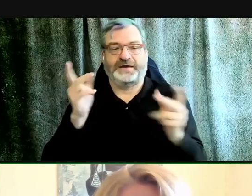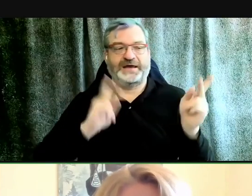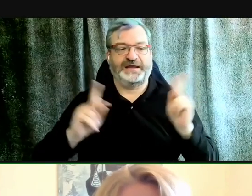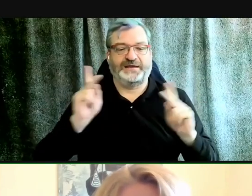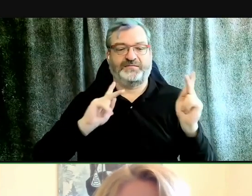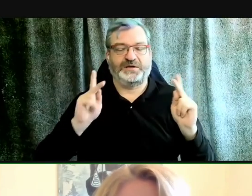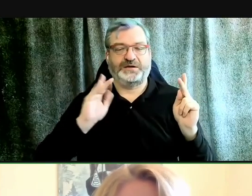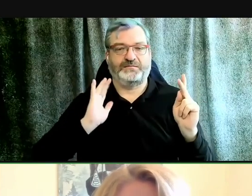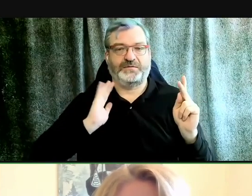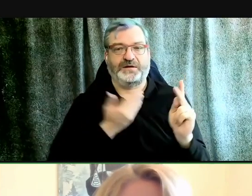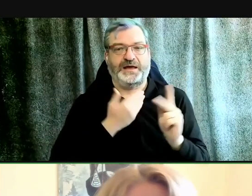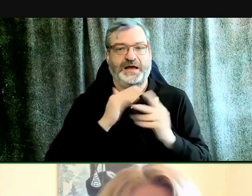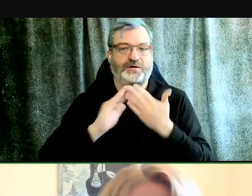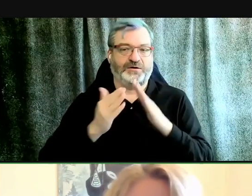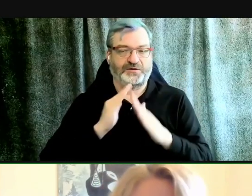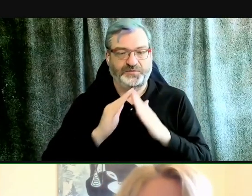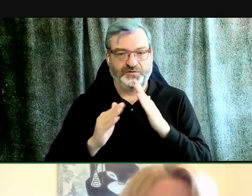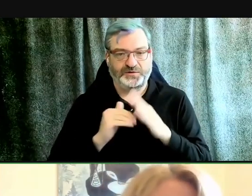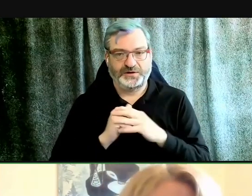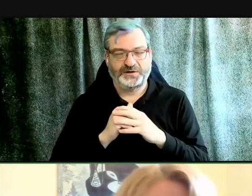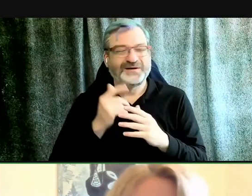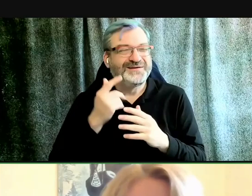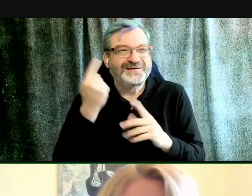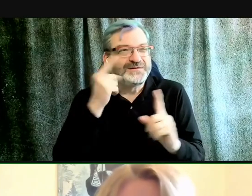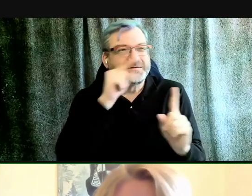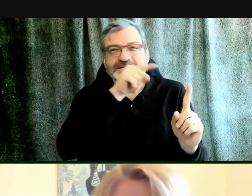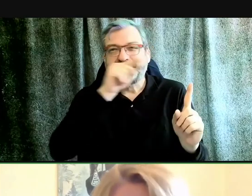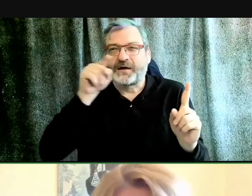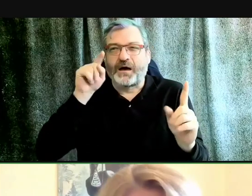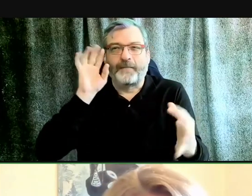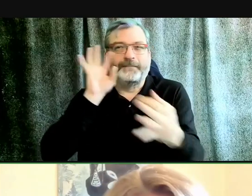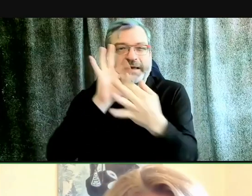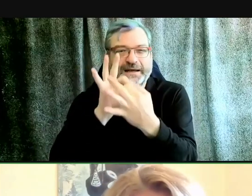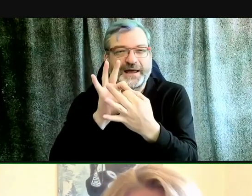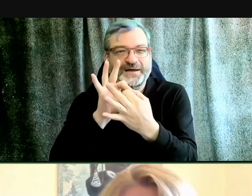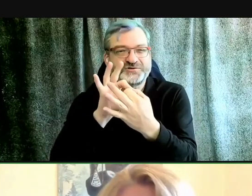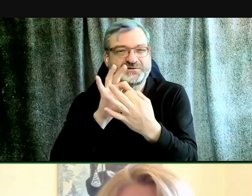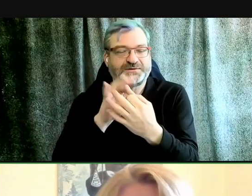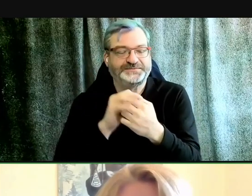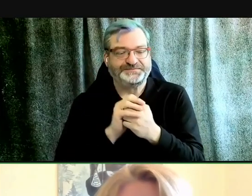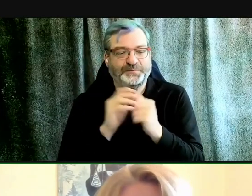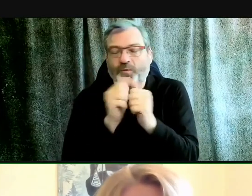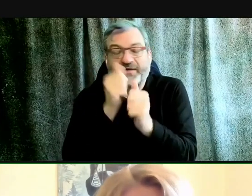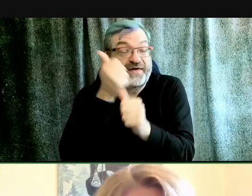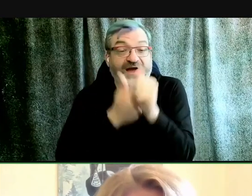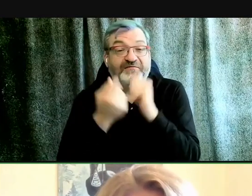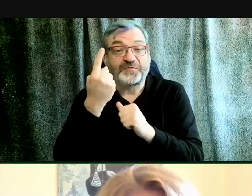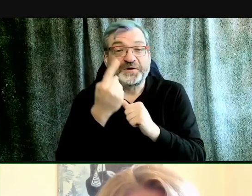in because there is a point of connection with our art for everyone. So I'm going to share my screen really quickly.